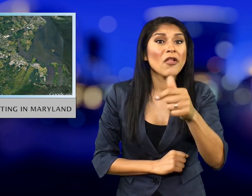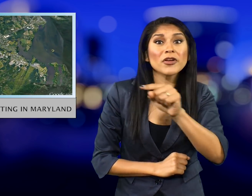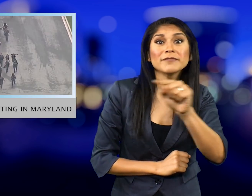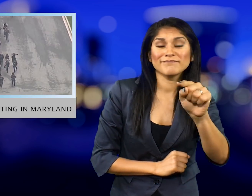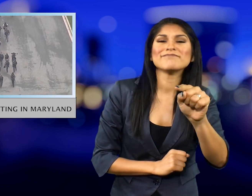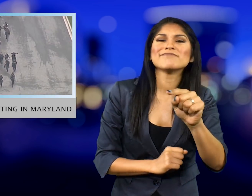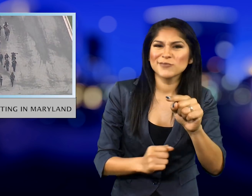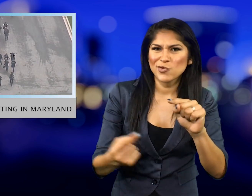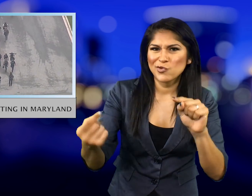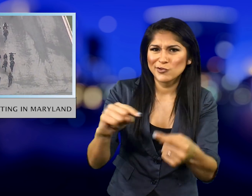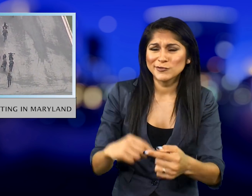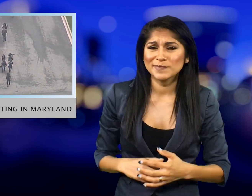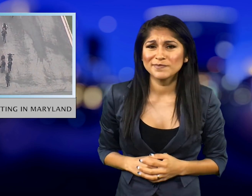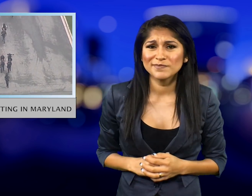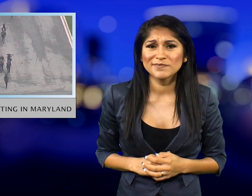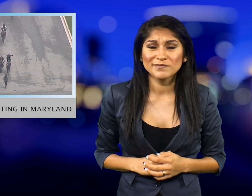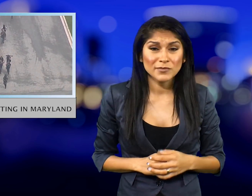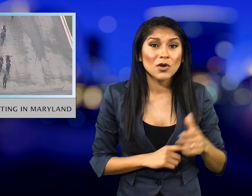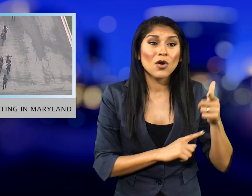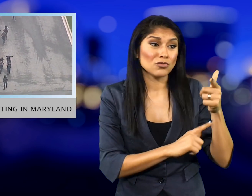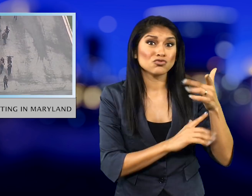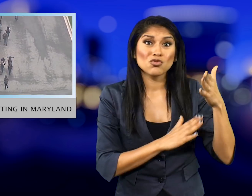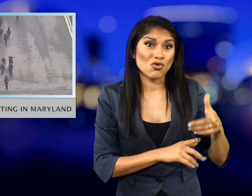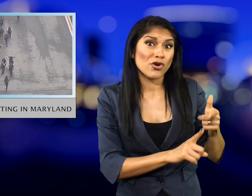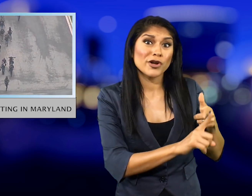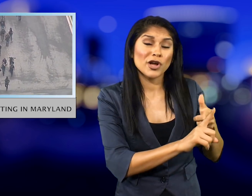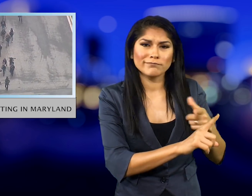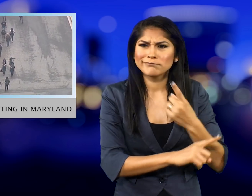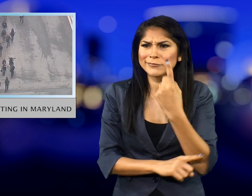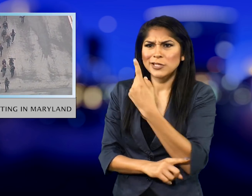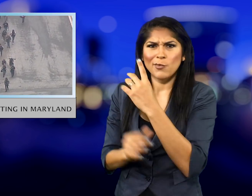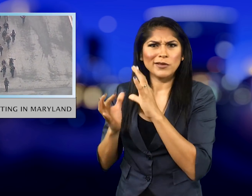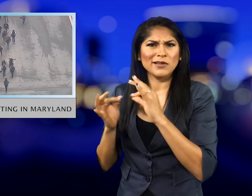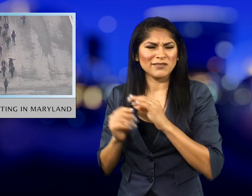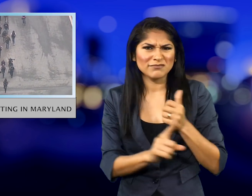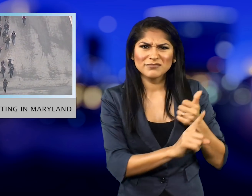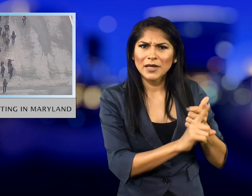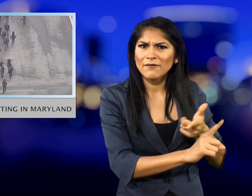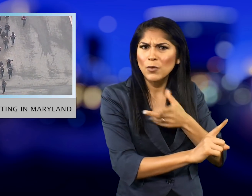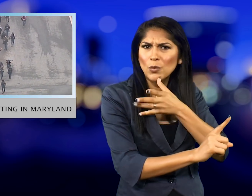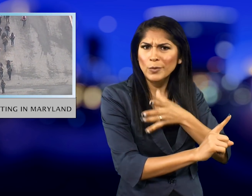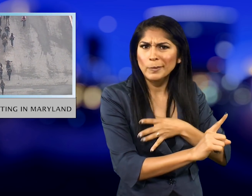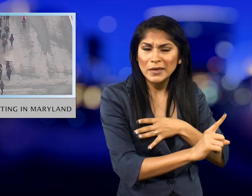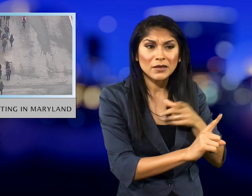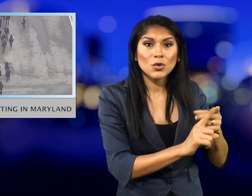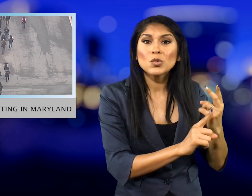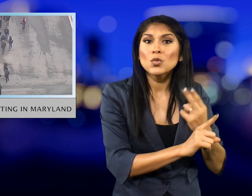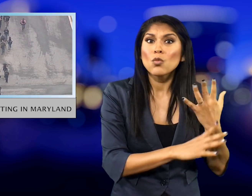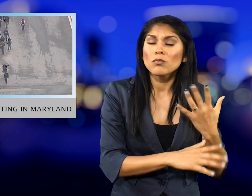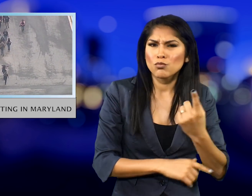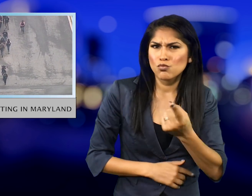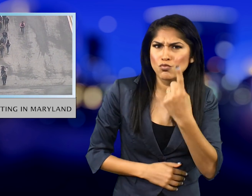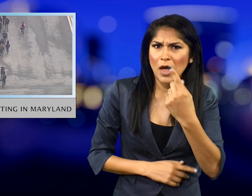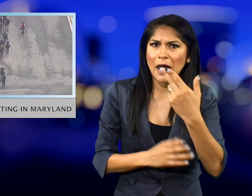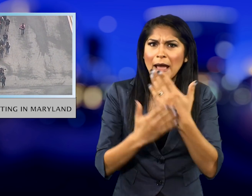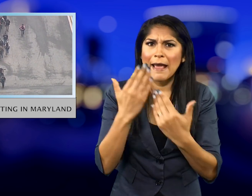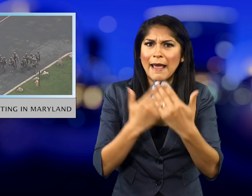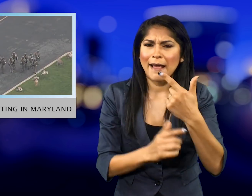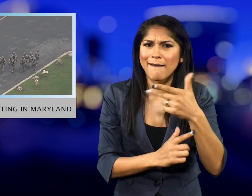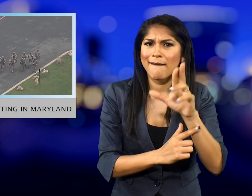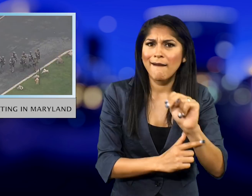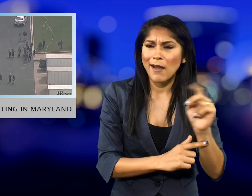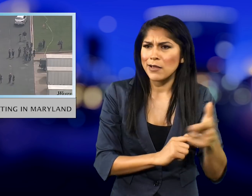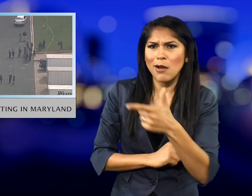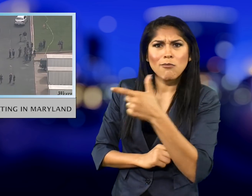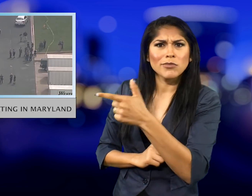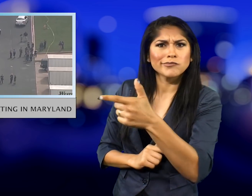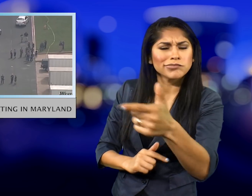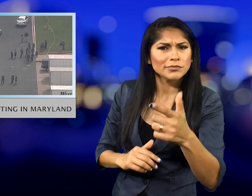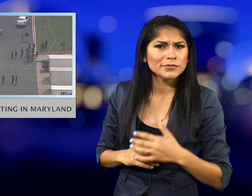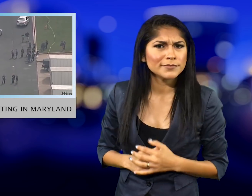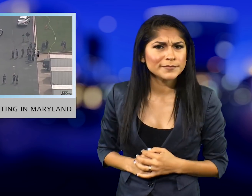The shooter, who sources say was a woman, used a single handgun to carry out the attack.